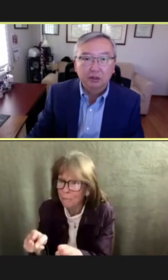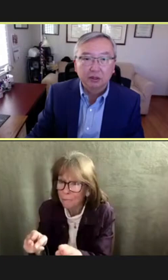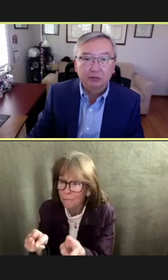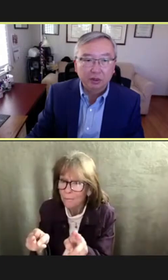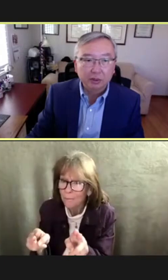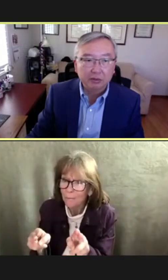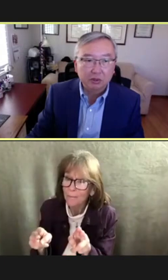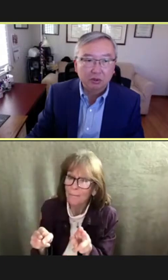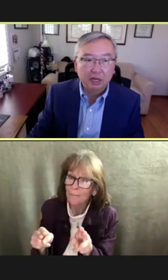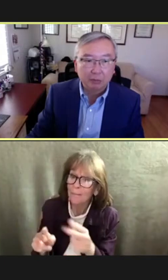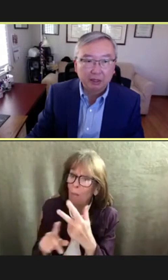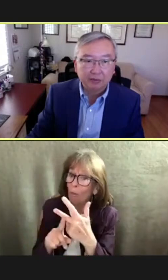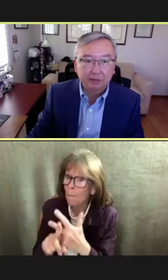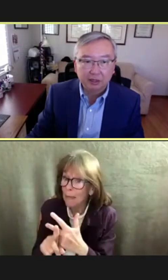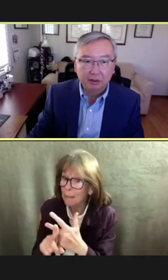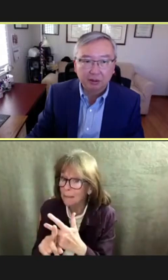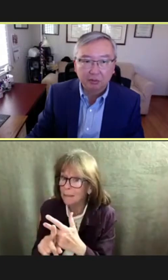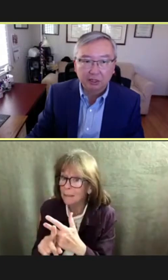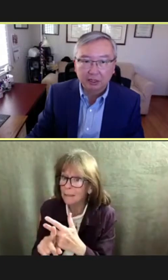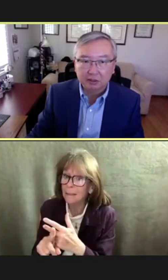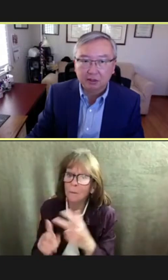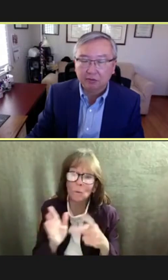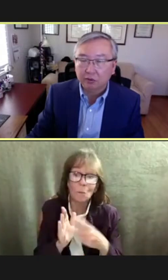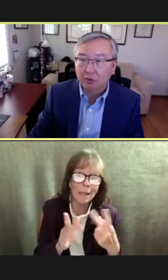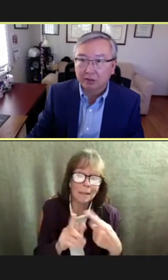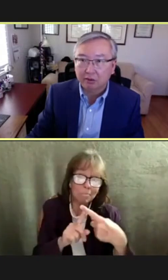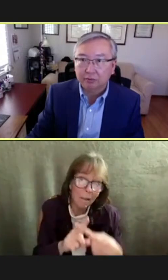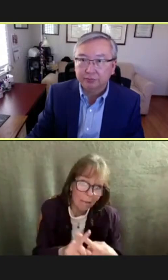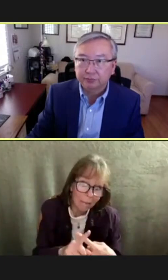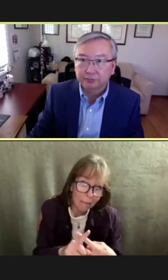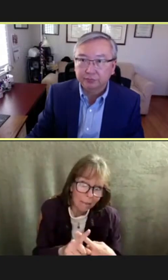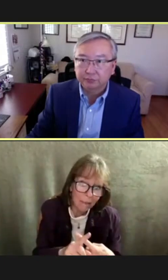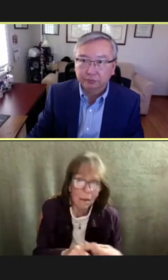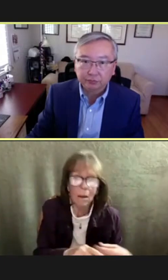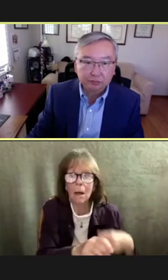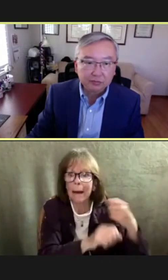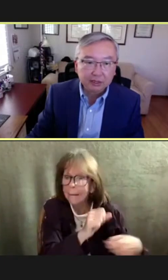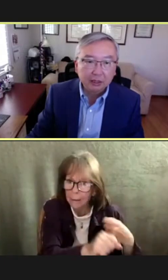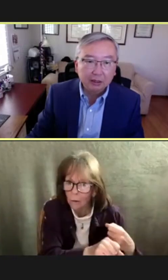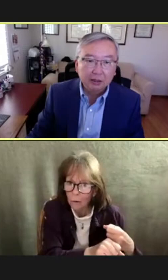three months to bimonthly meetings for a year.